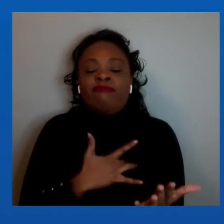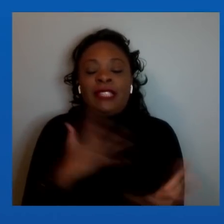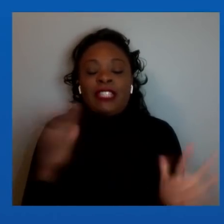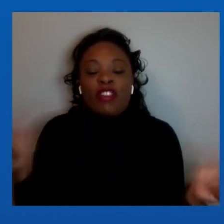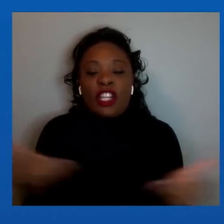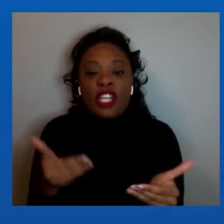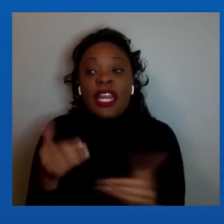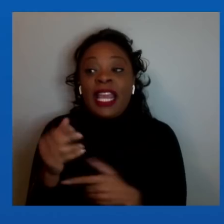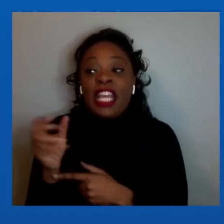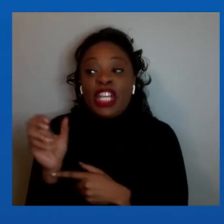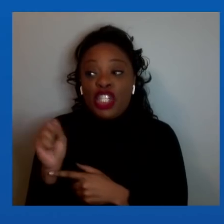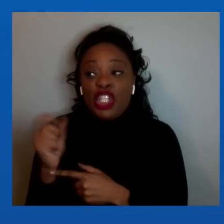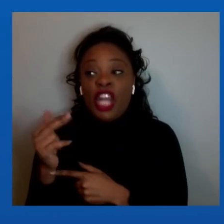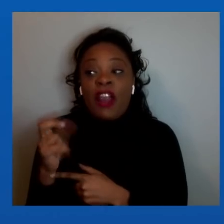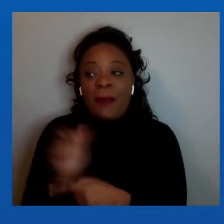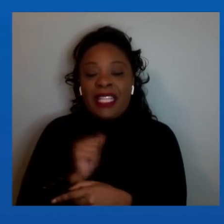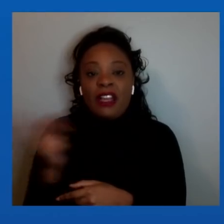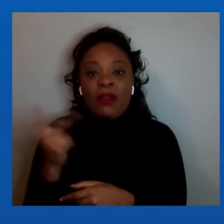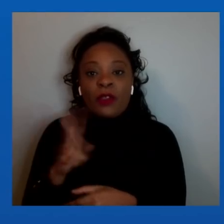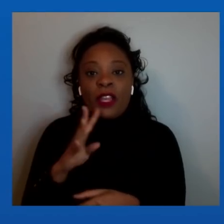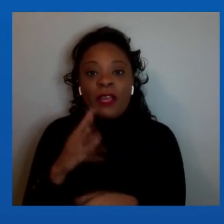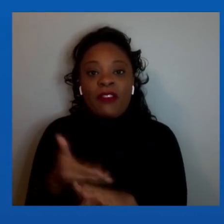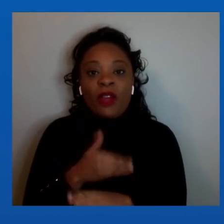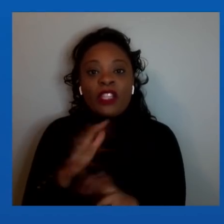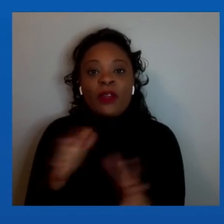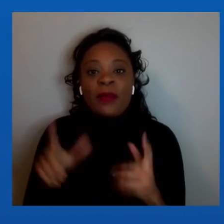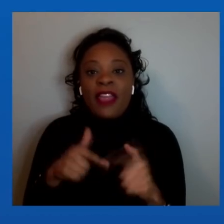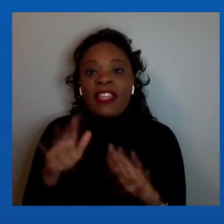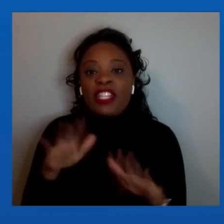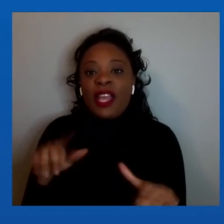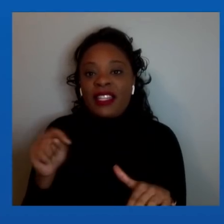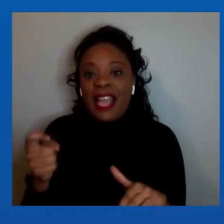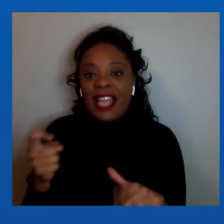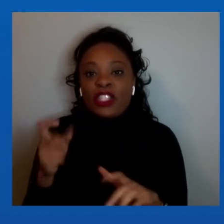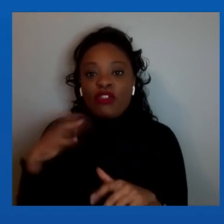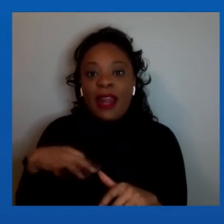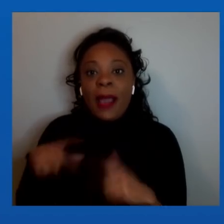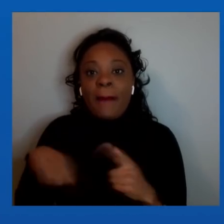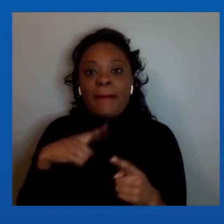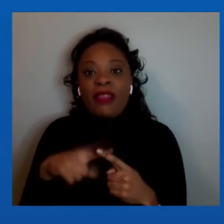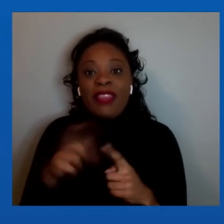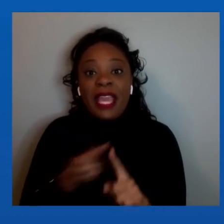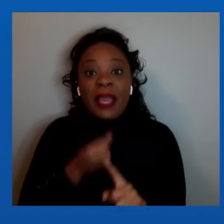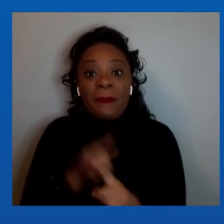You know, there's so much about the Child Tax Credit that is about the -- the impact -- the intergenerational impact.